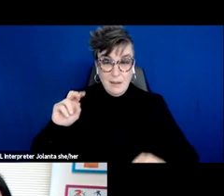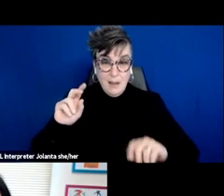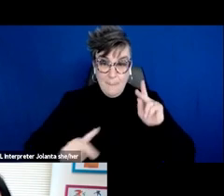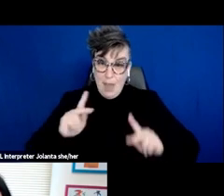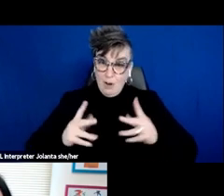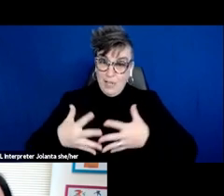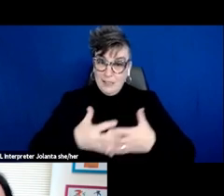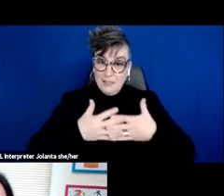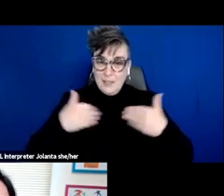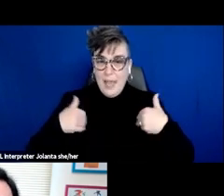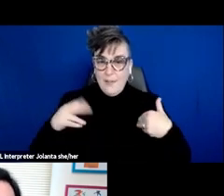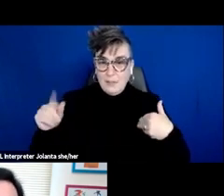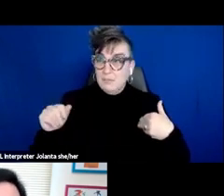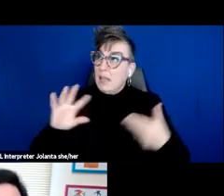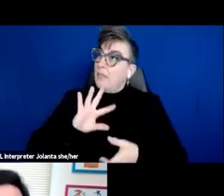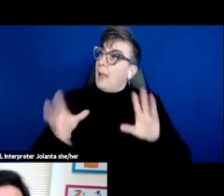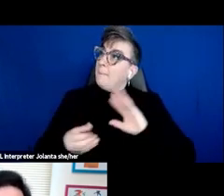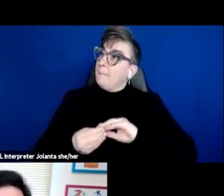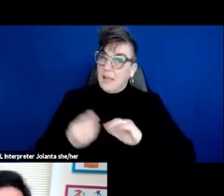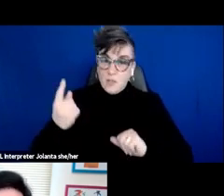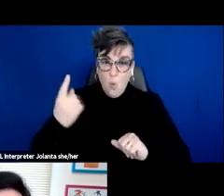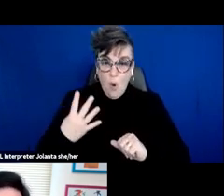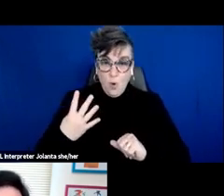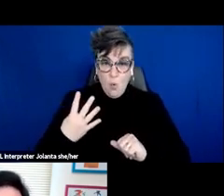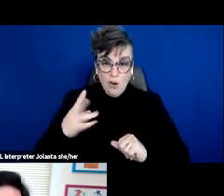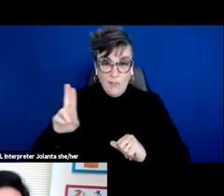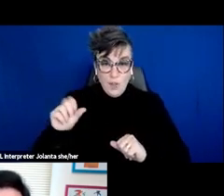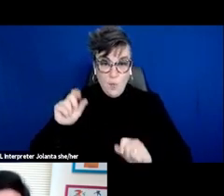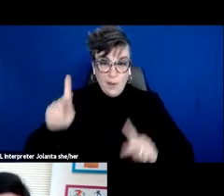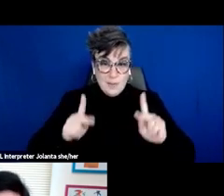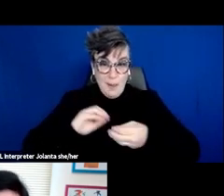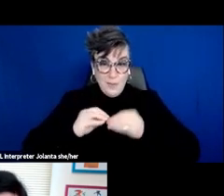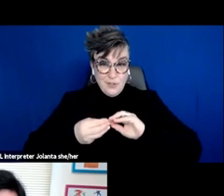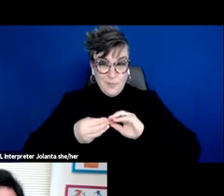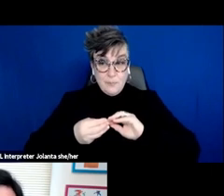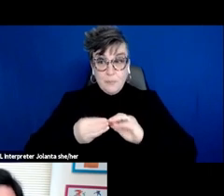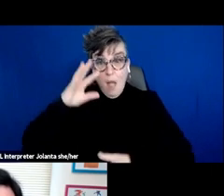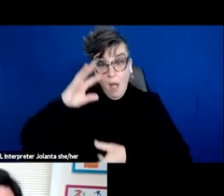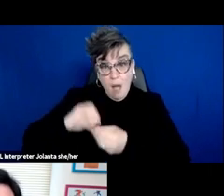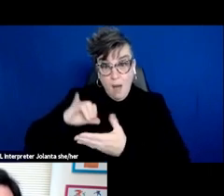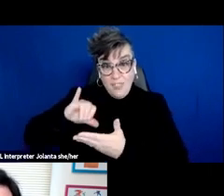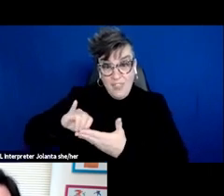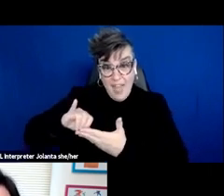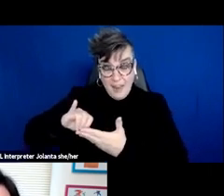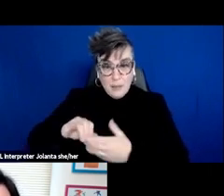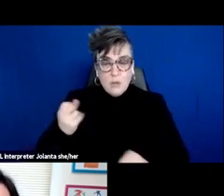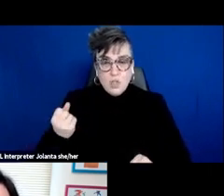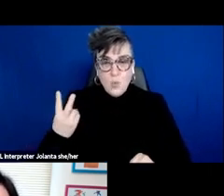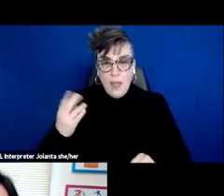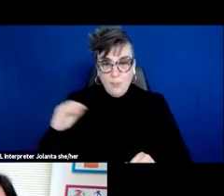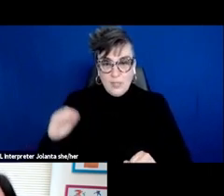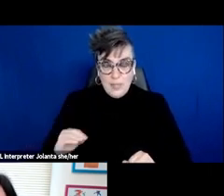quarter of the US population. Of that approximately 12% of US women of childbearing age have some